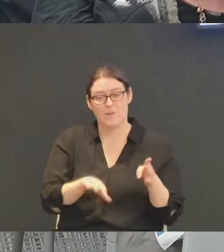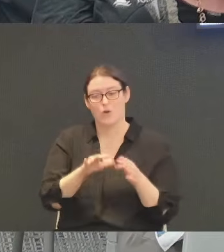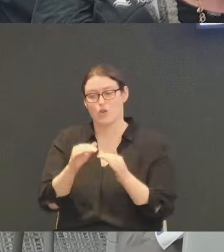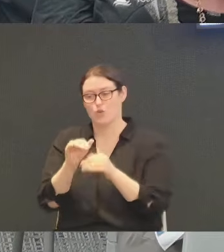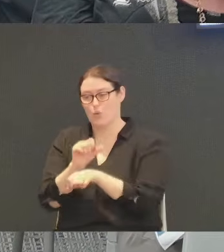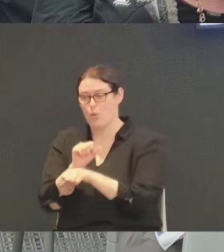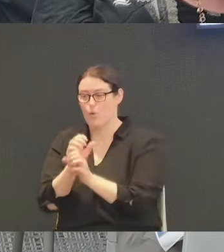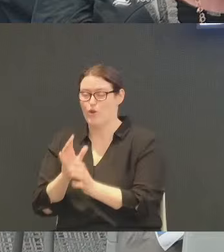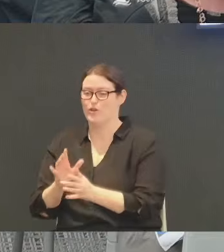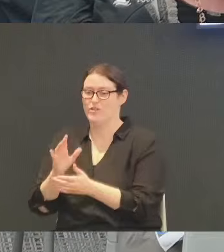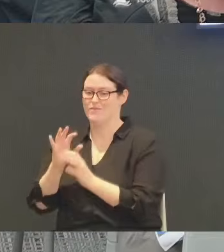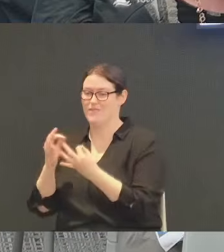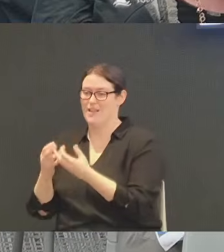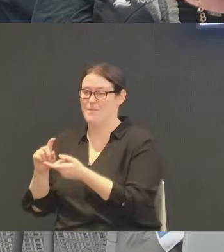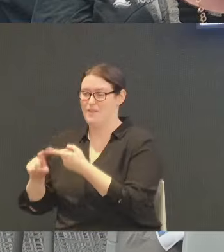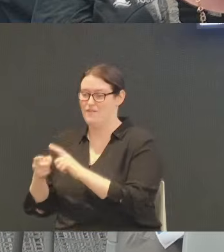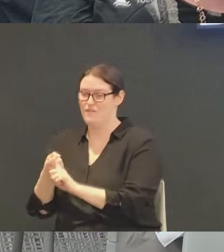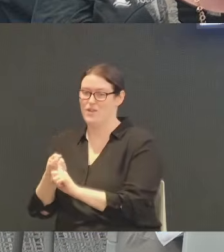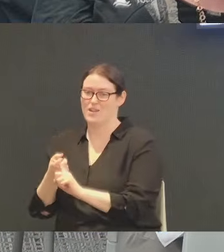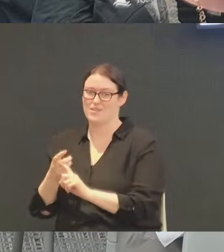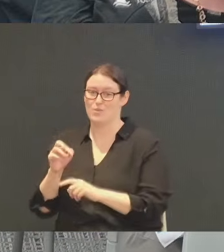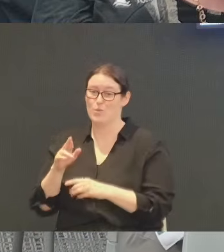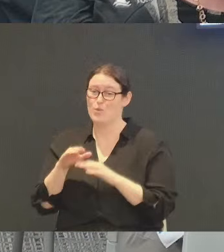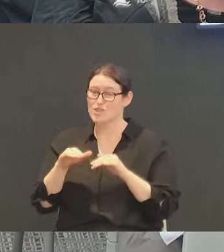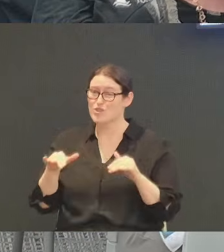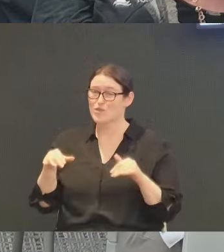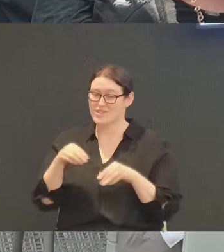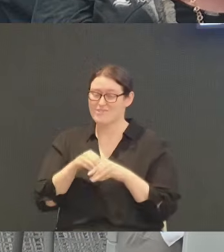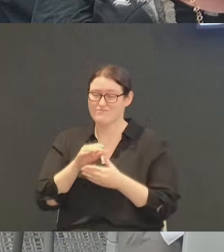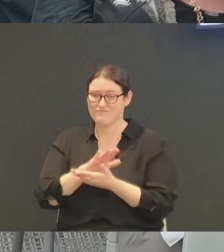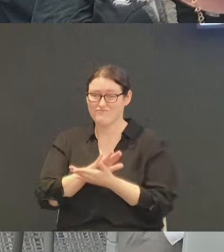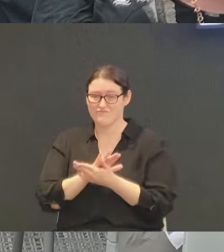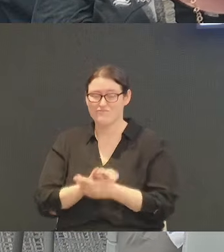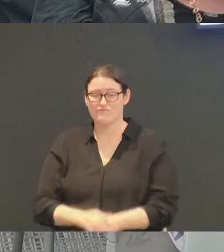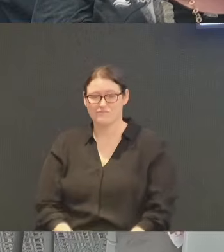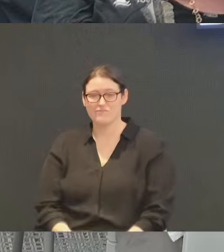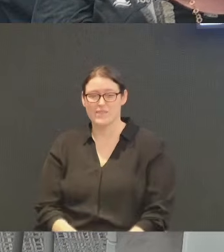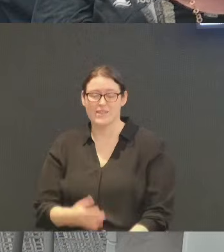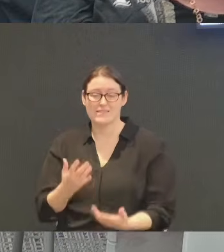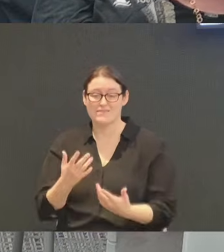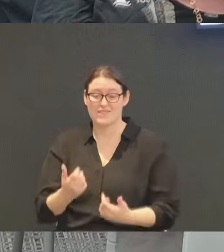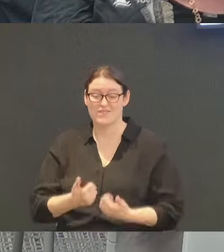and children that are sitting in our classrooms. When survivors are not supported, the consequences